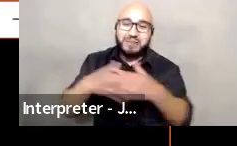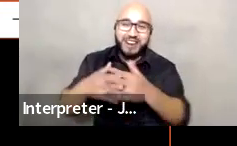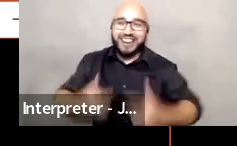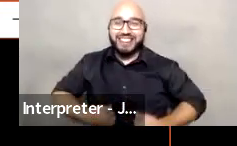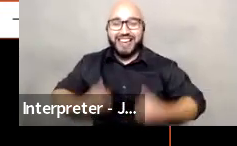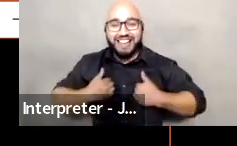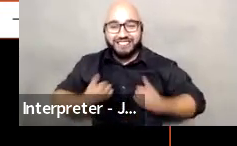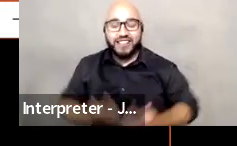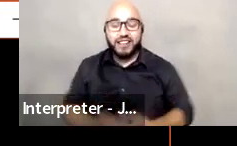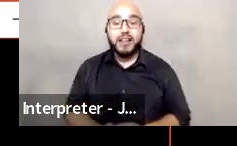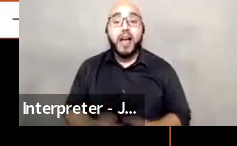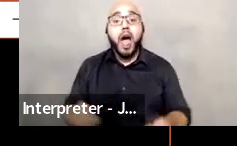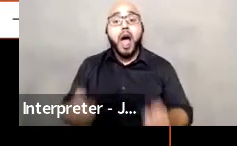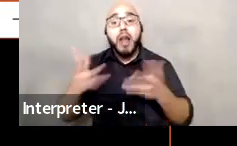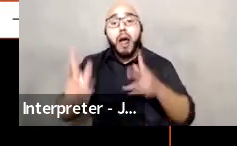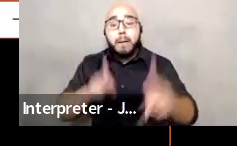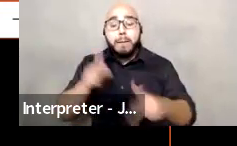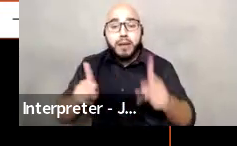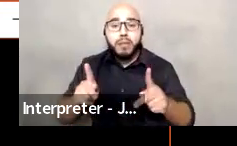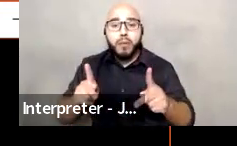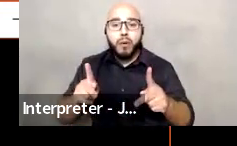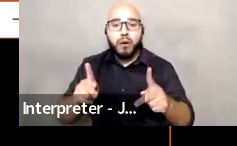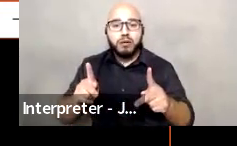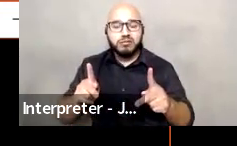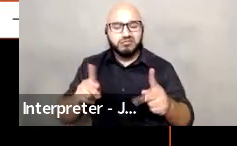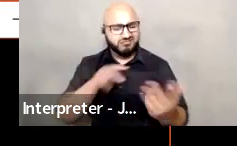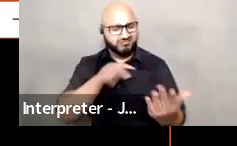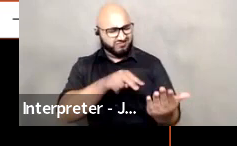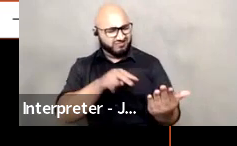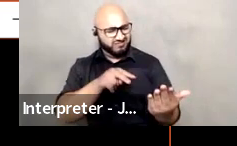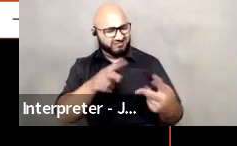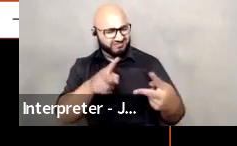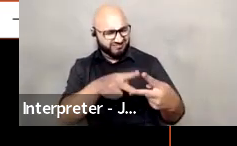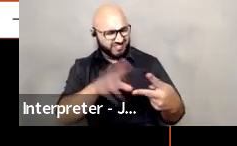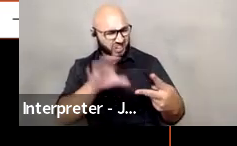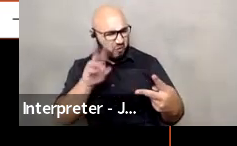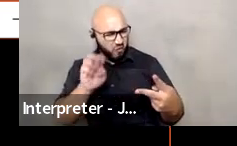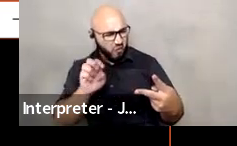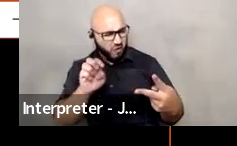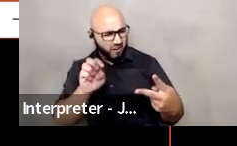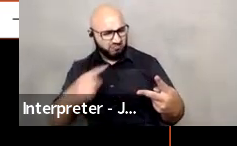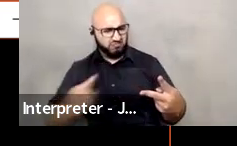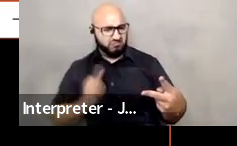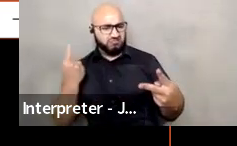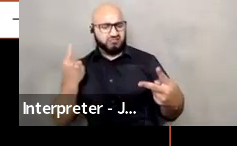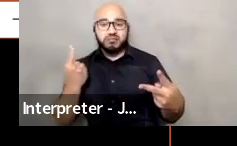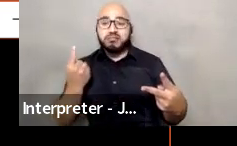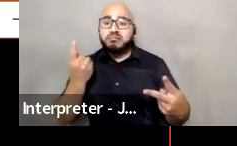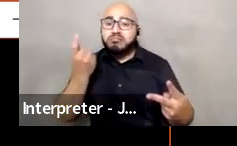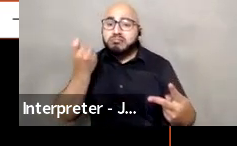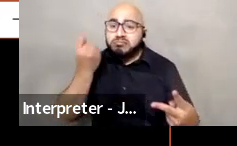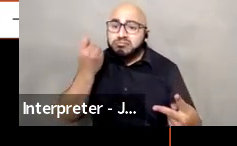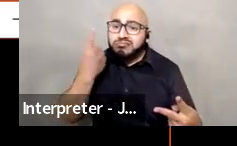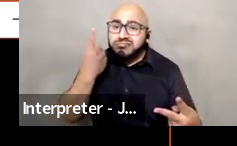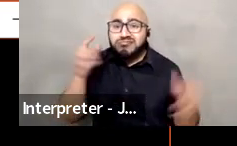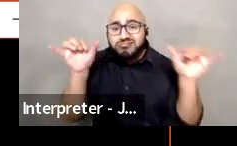And lots of people take offense to that. That basic idea. Frankly, it's not such an. Unusual or even.